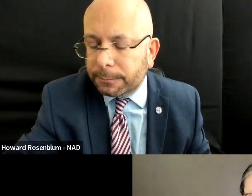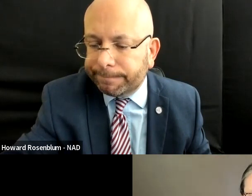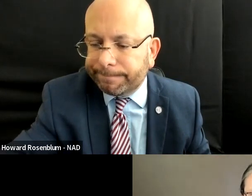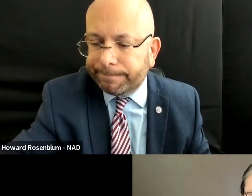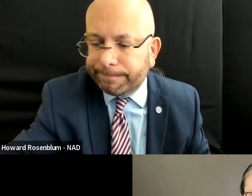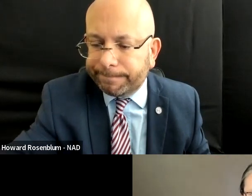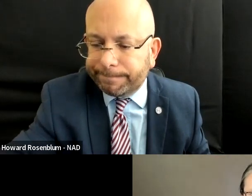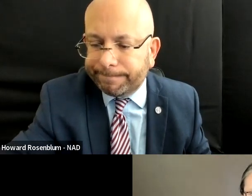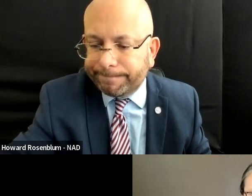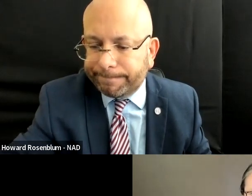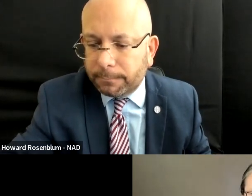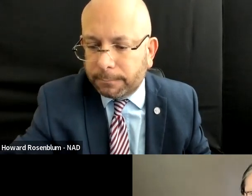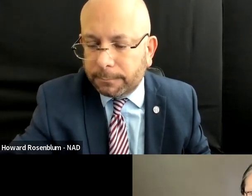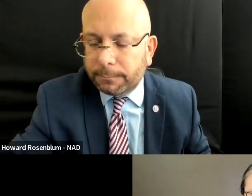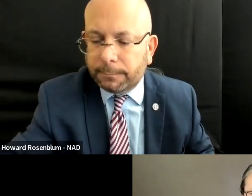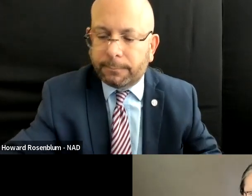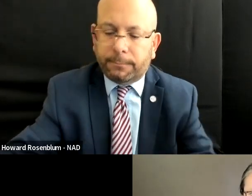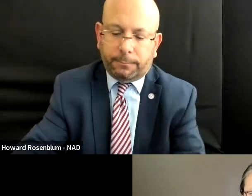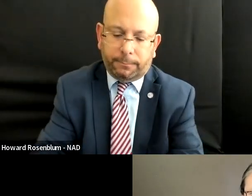different. Hold on just